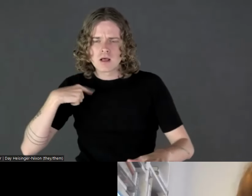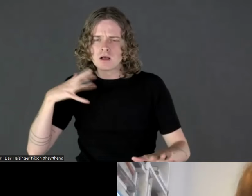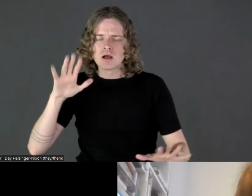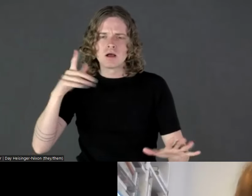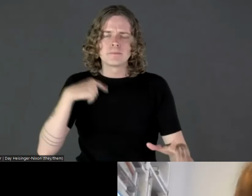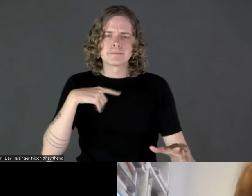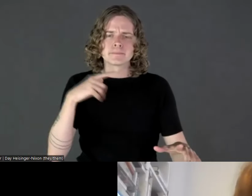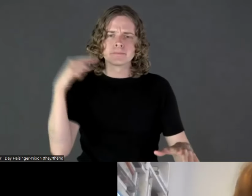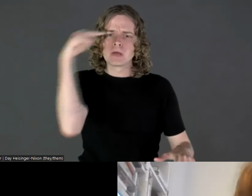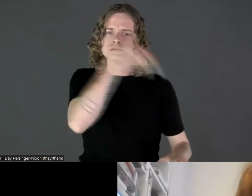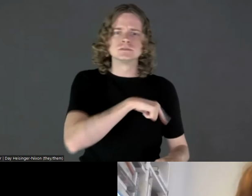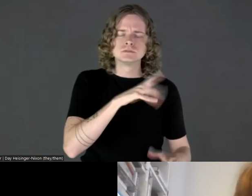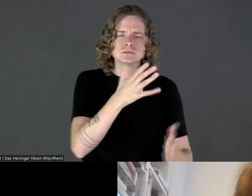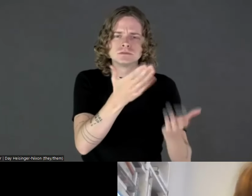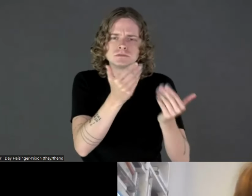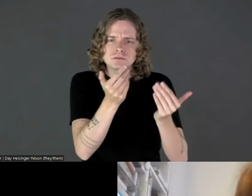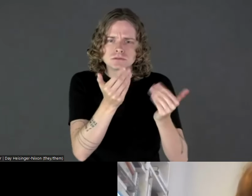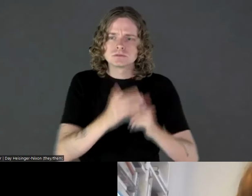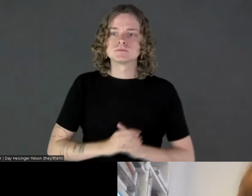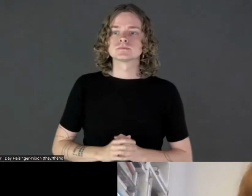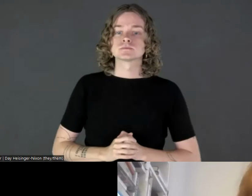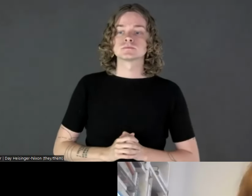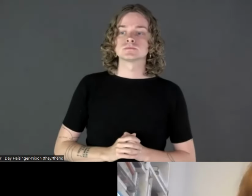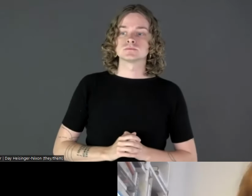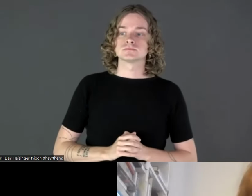Can you reask the question? >> MODERATOR: Yes, the question in the chat is